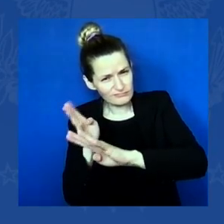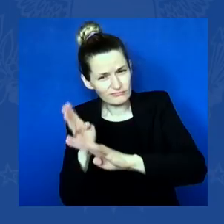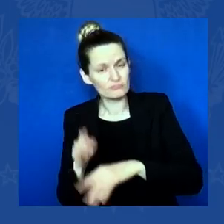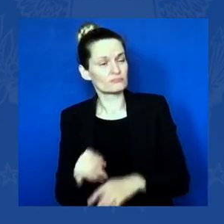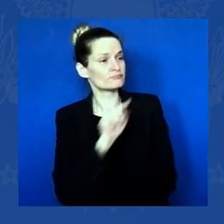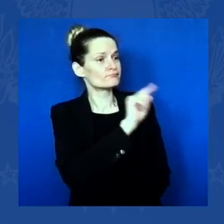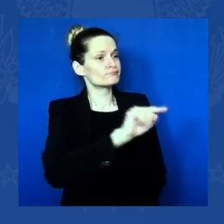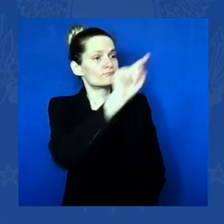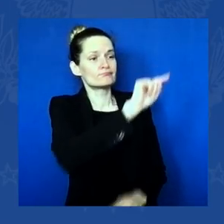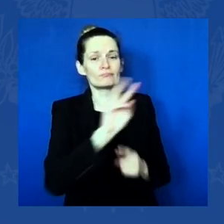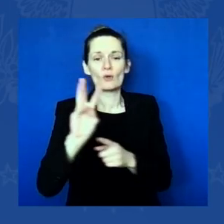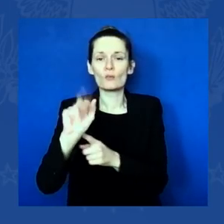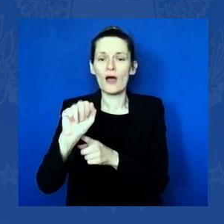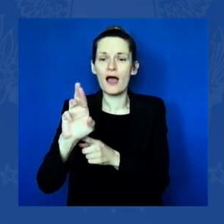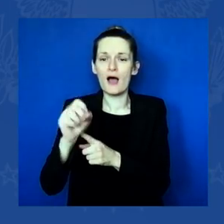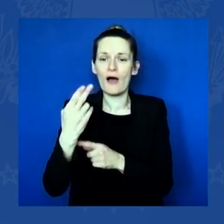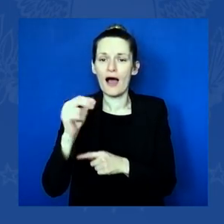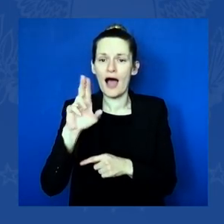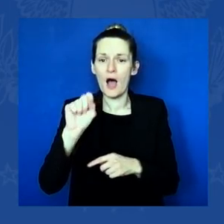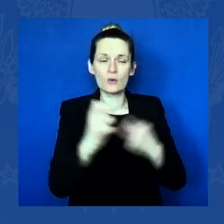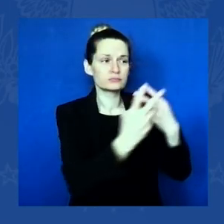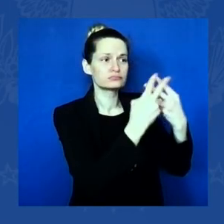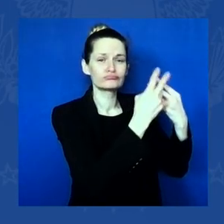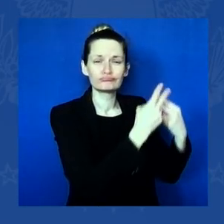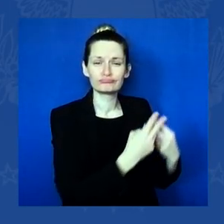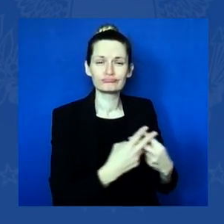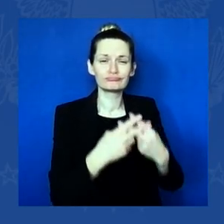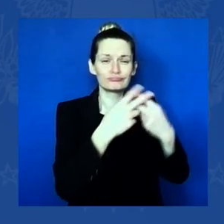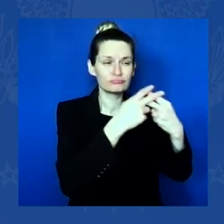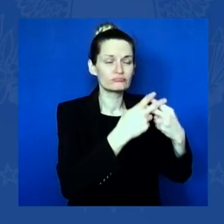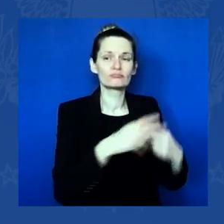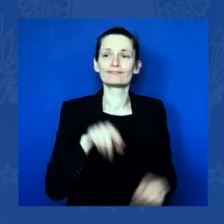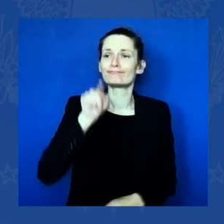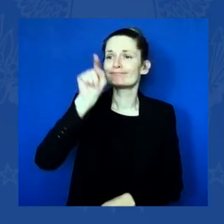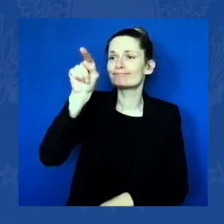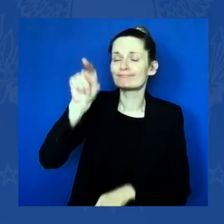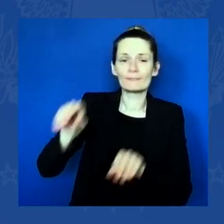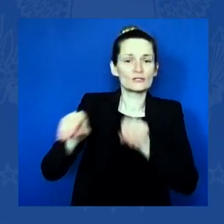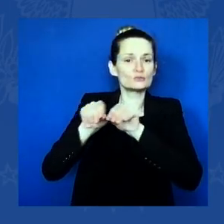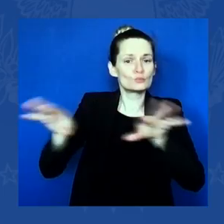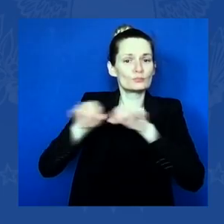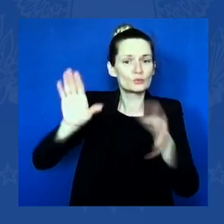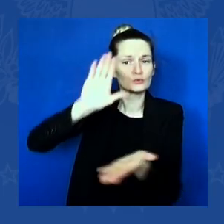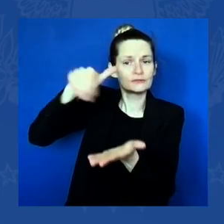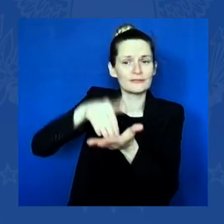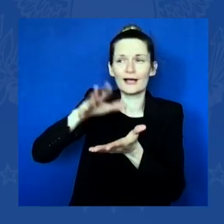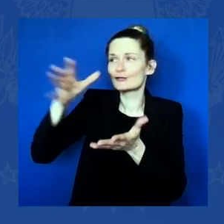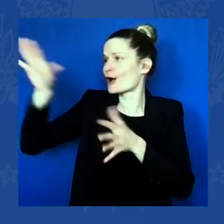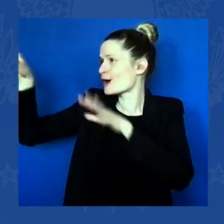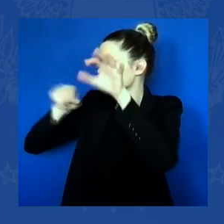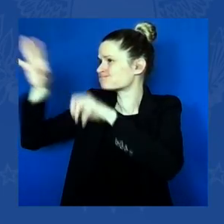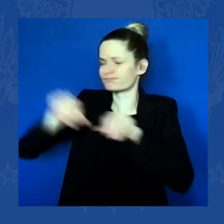Our supply chain should be: one, diversified, so that we're not dependent on any one single source that might cause a failure;